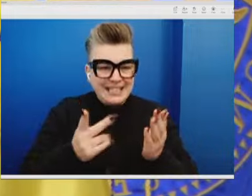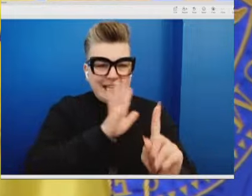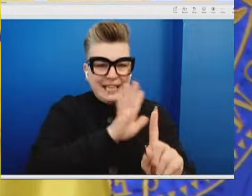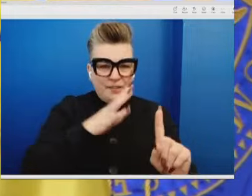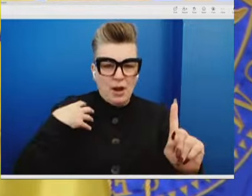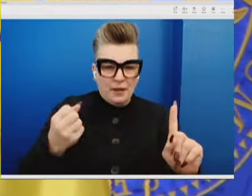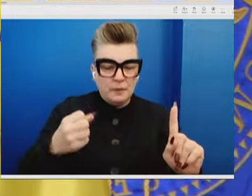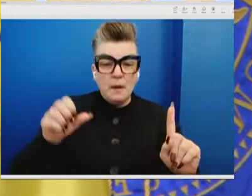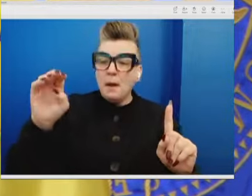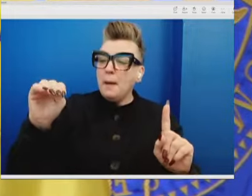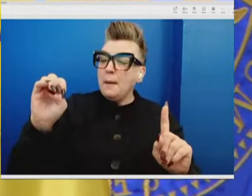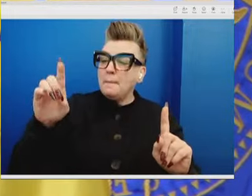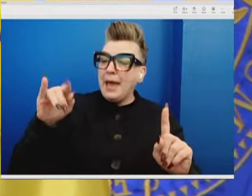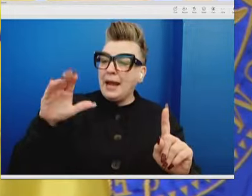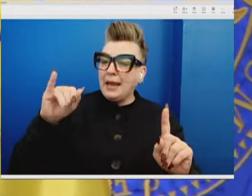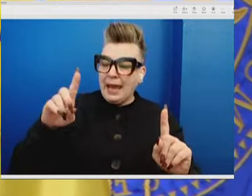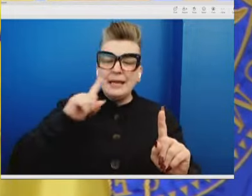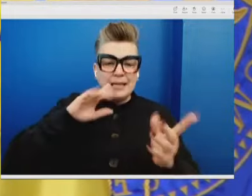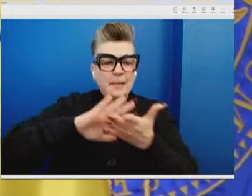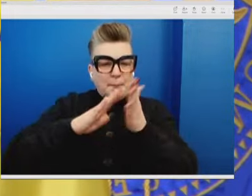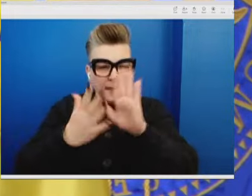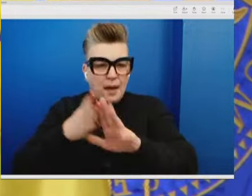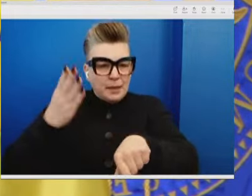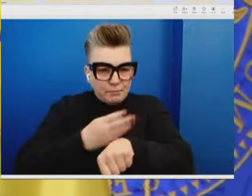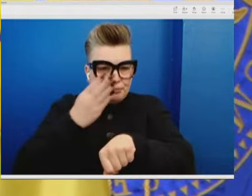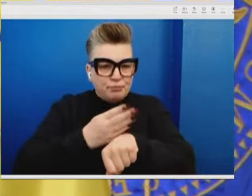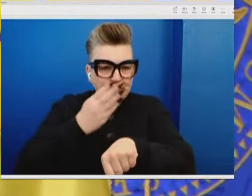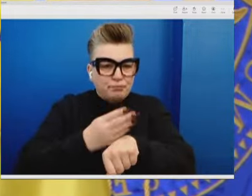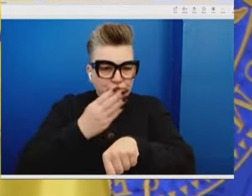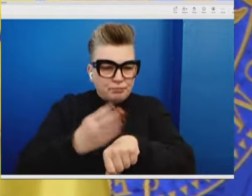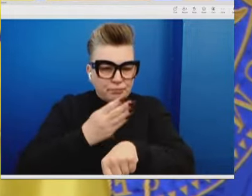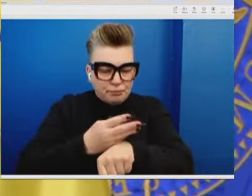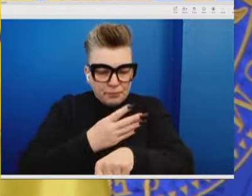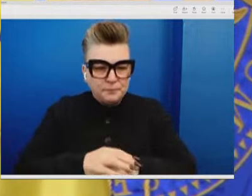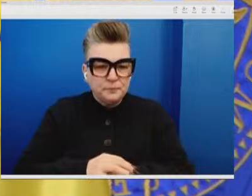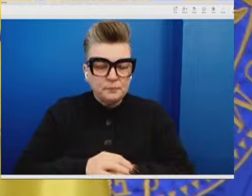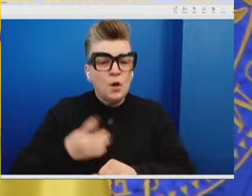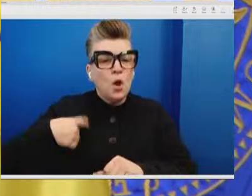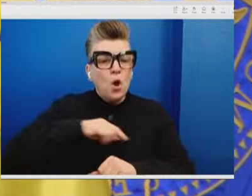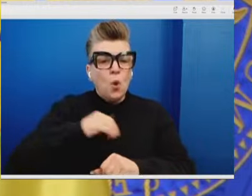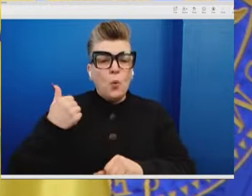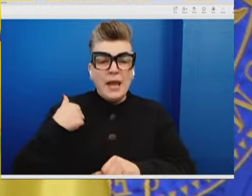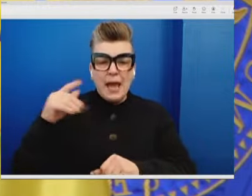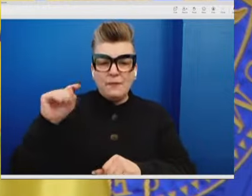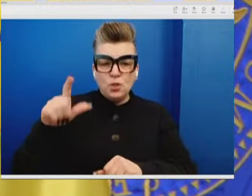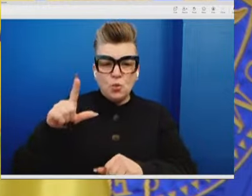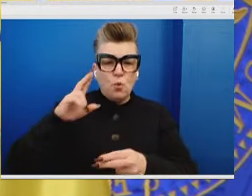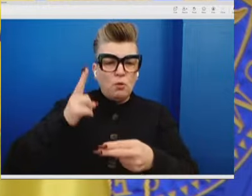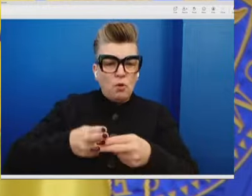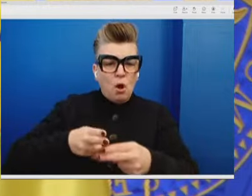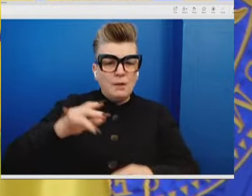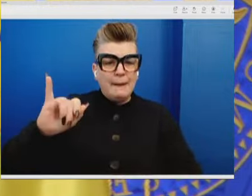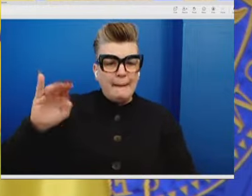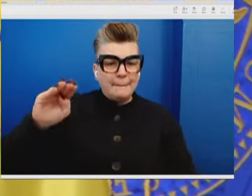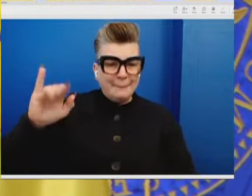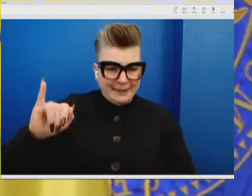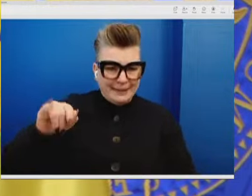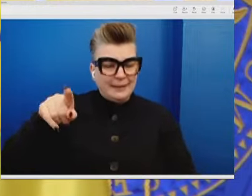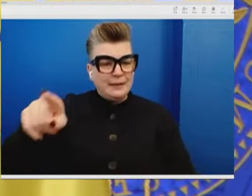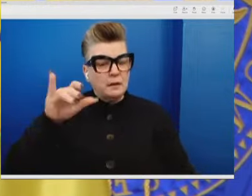We have a tool that we call IME [phonetic]. That is an open source tool that's available for the states and the vendors to use to be able to make eligibility easier